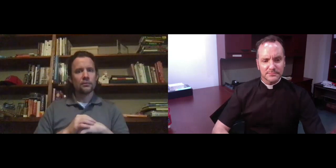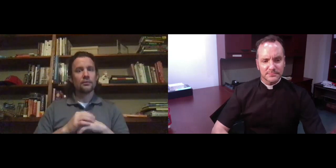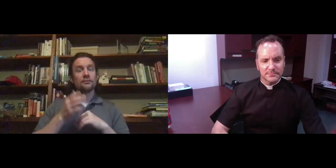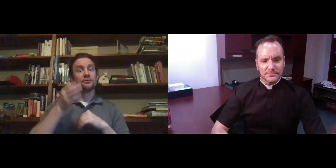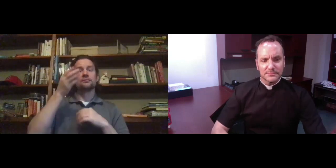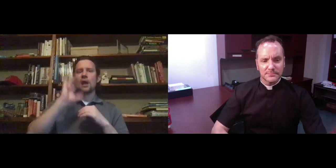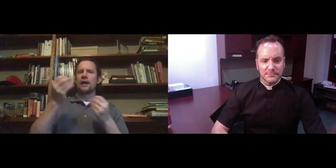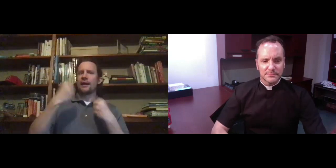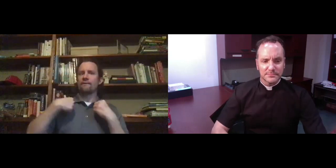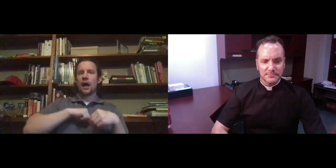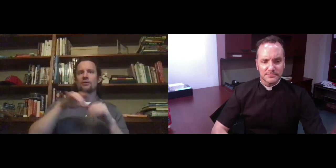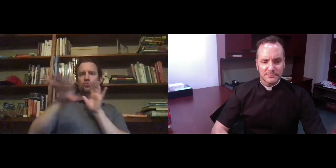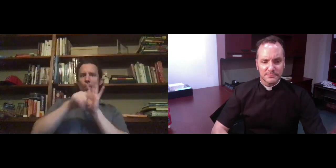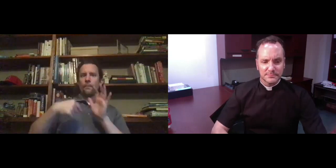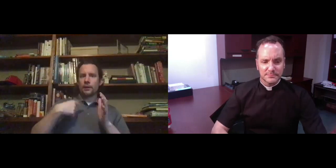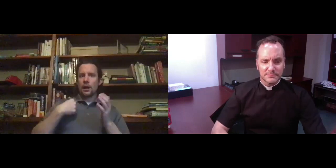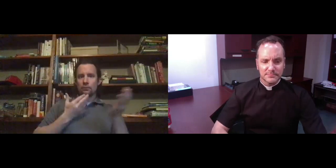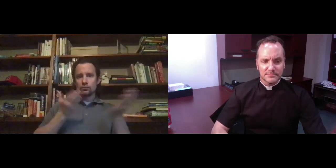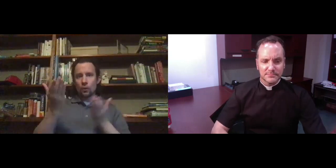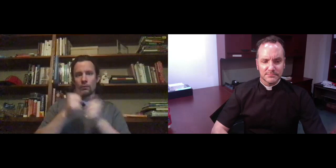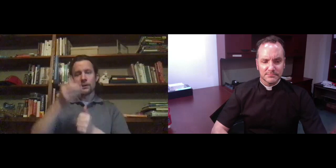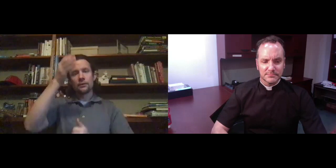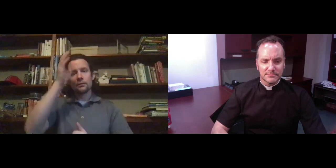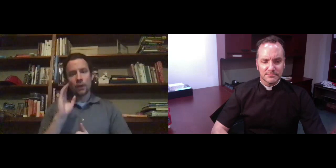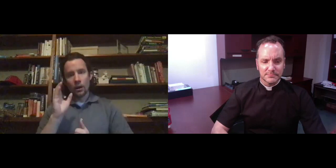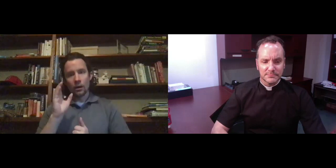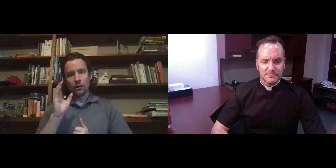It's easy for us to imagine this in our daily lives, too.